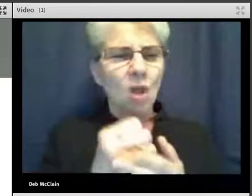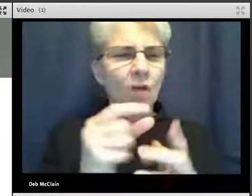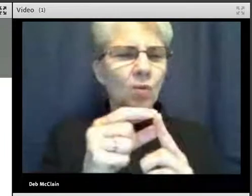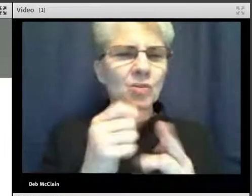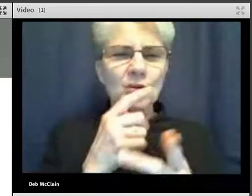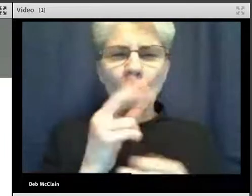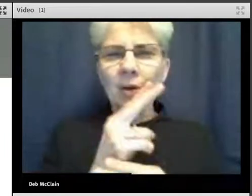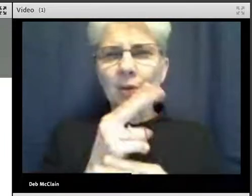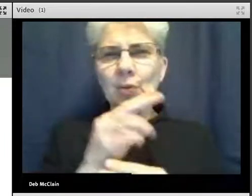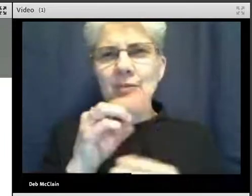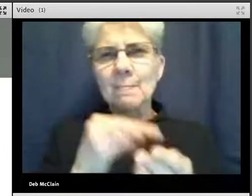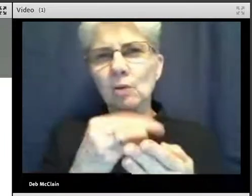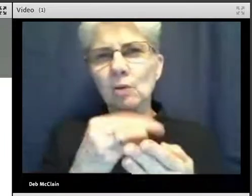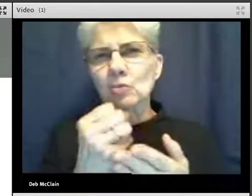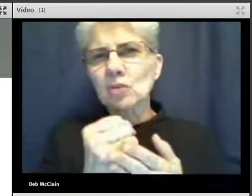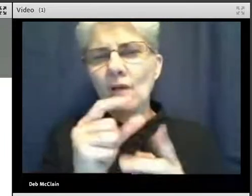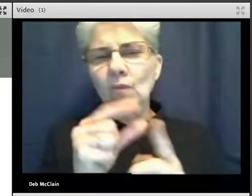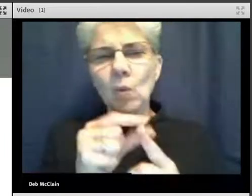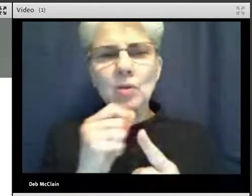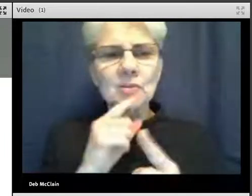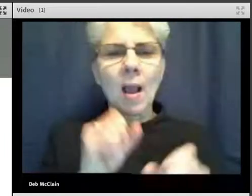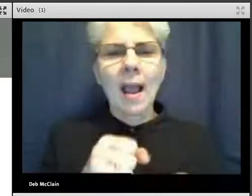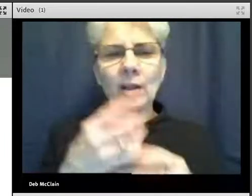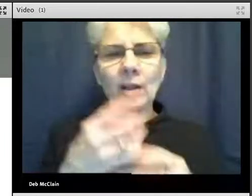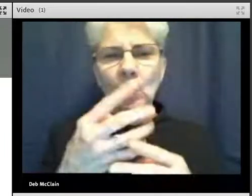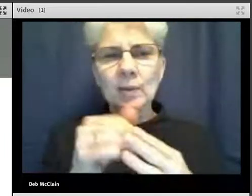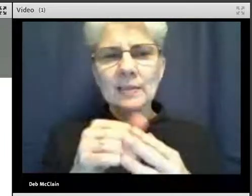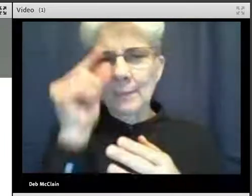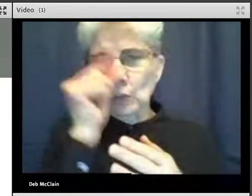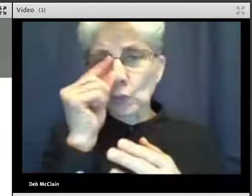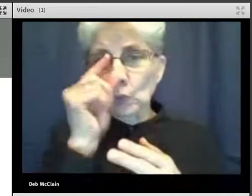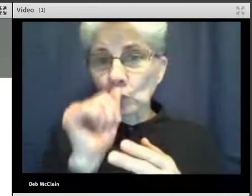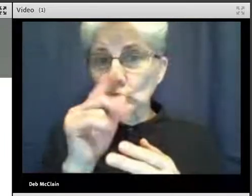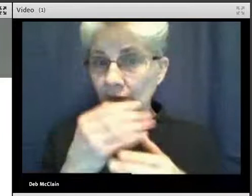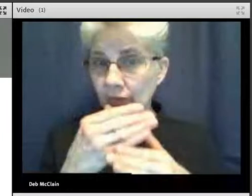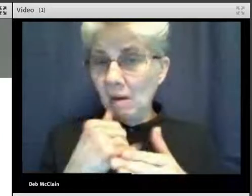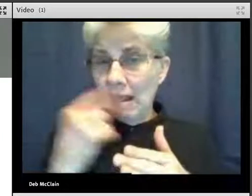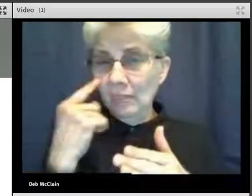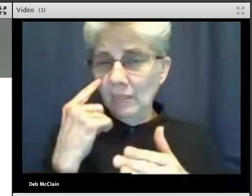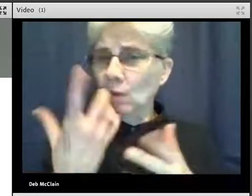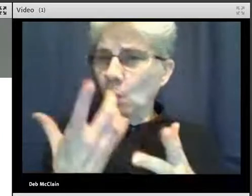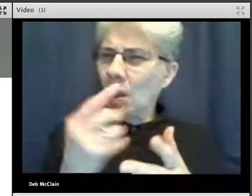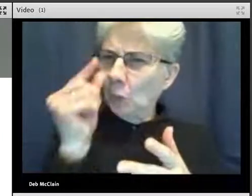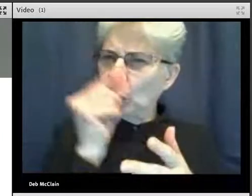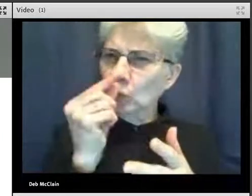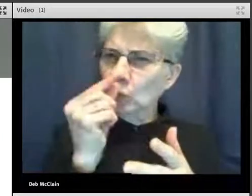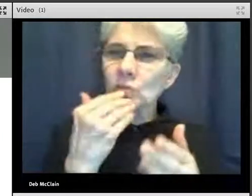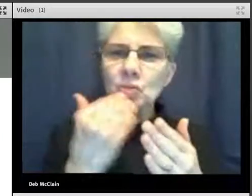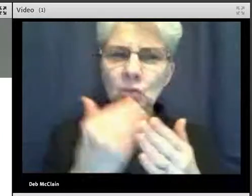so you don't really want to use Microsoft Word. So I put some documents into Google, tried to share them because I think Google's really good